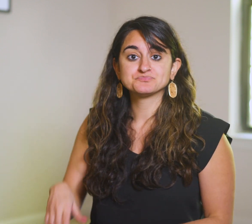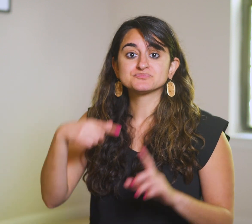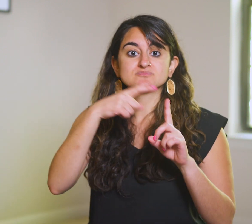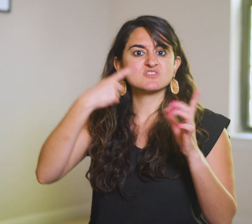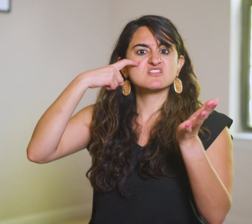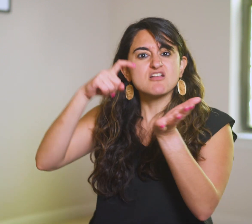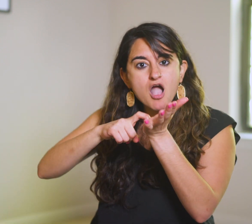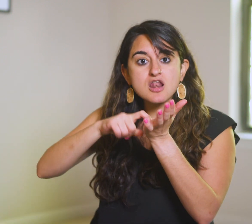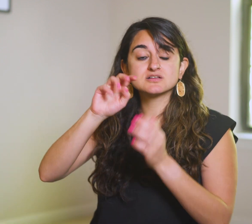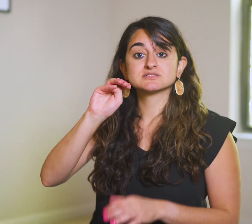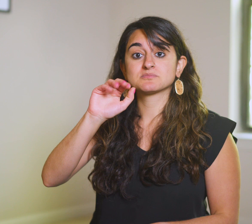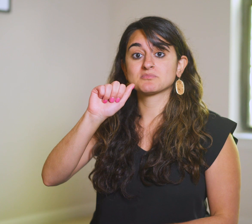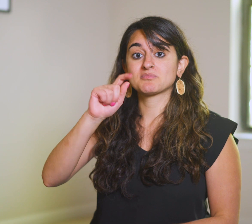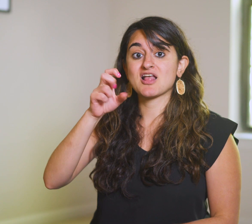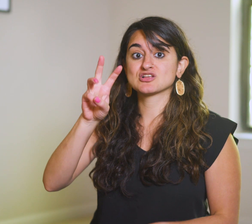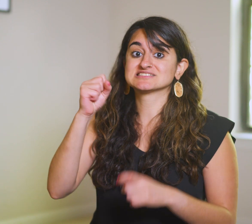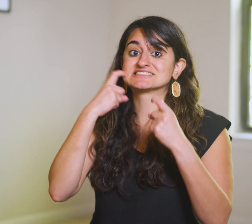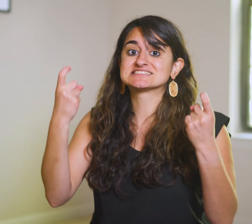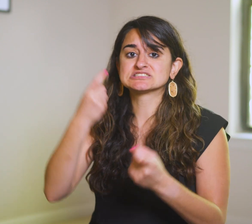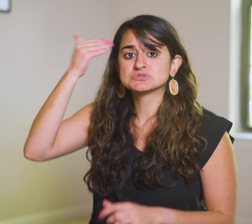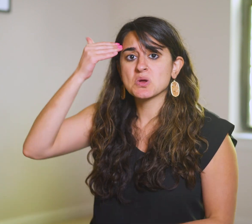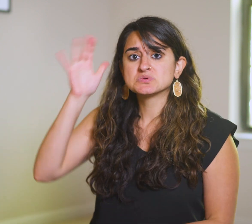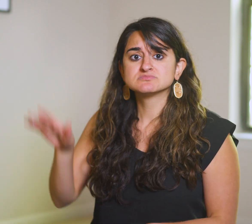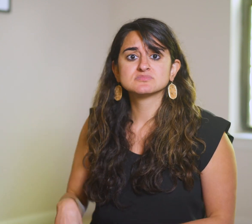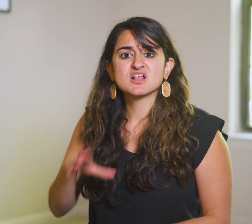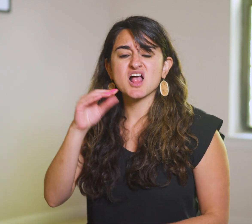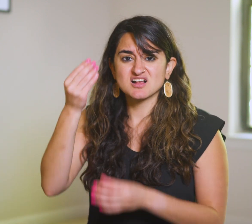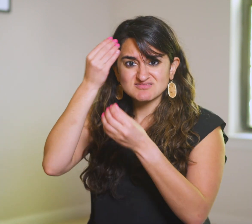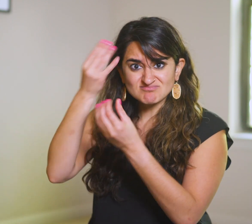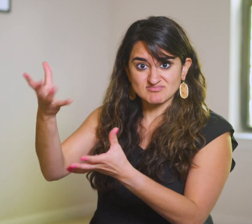He acknowledges Matthew’s sinfulness and says,